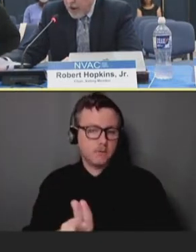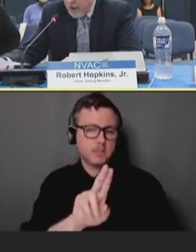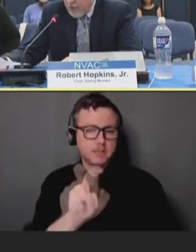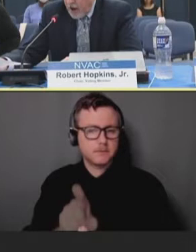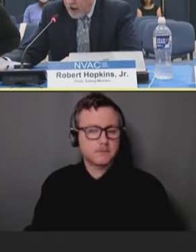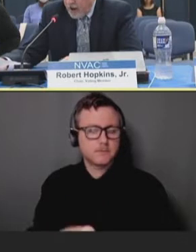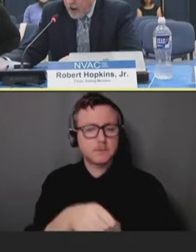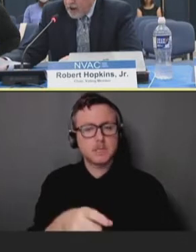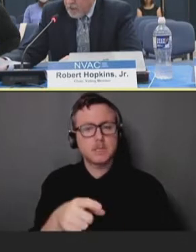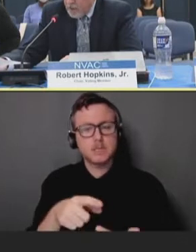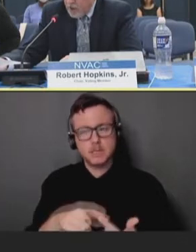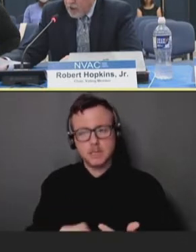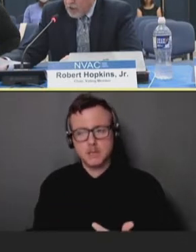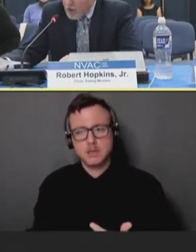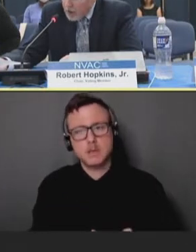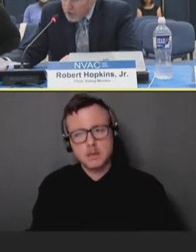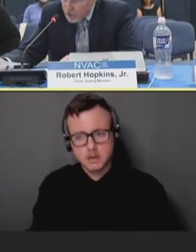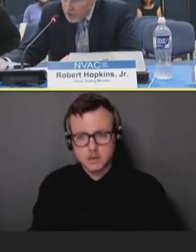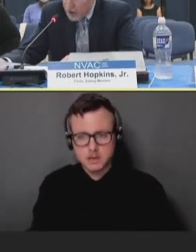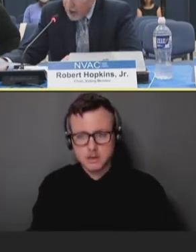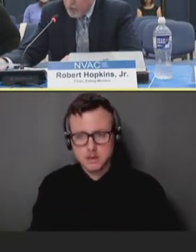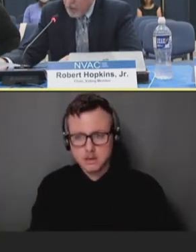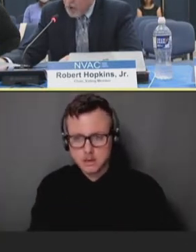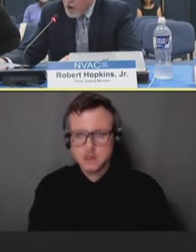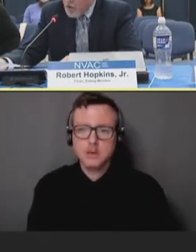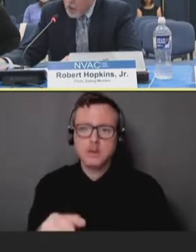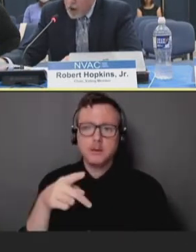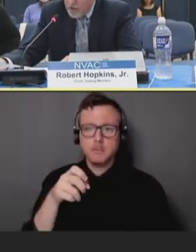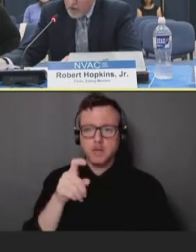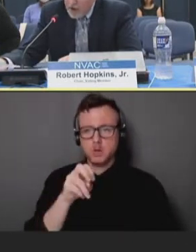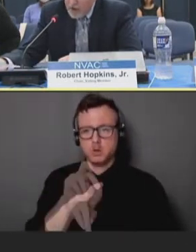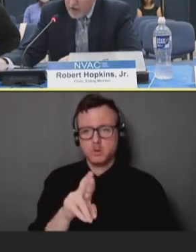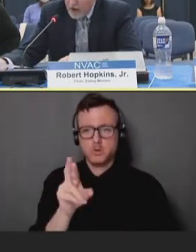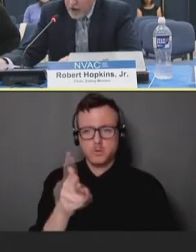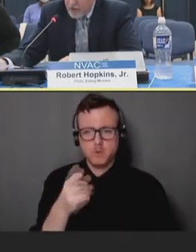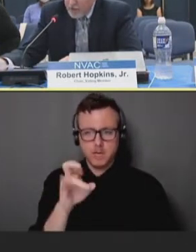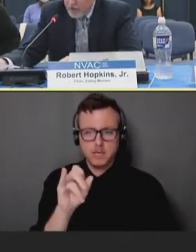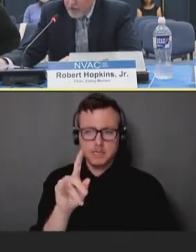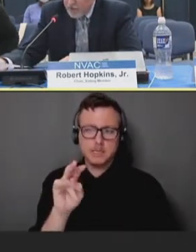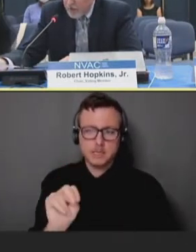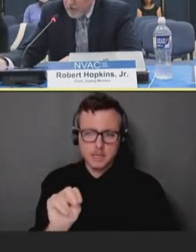Mount Sinai and Peter, excuse me, Dr. Peter Rheinstein, a geriatric medicine specialist